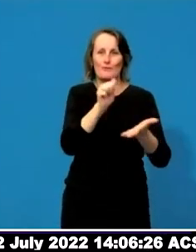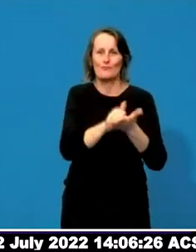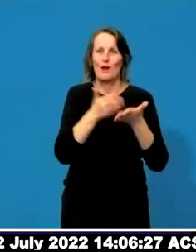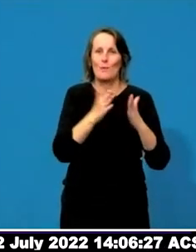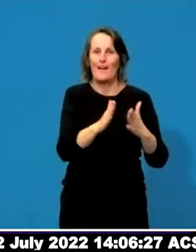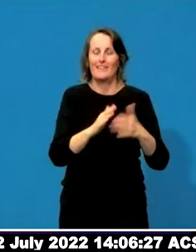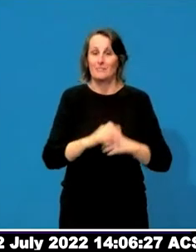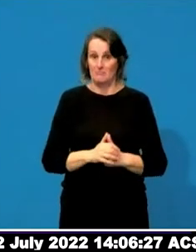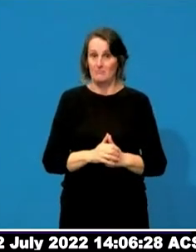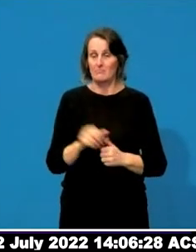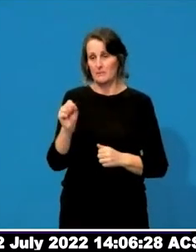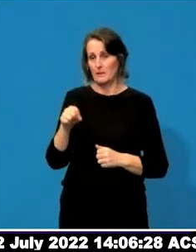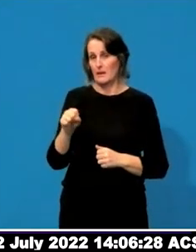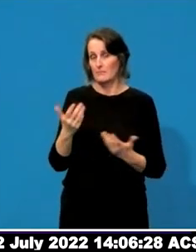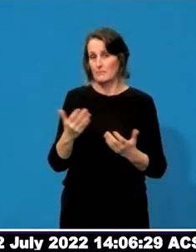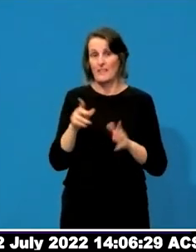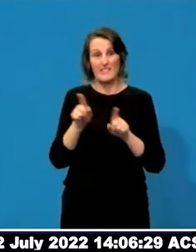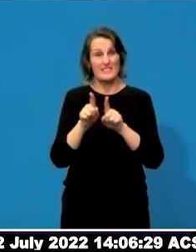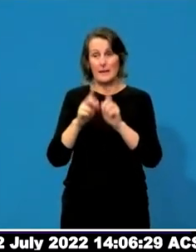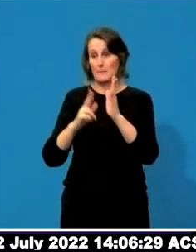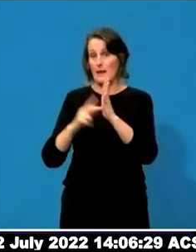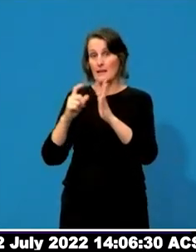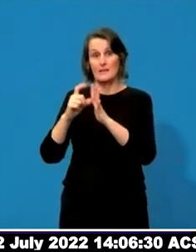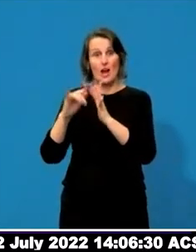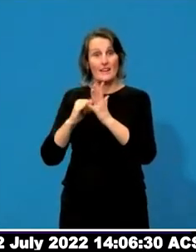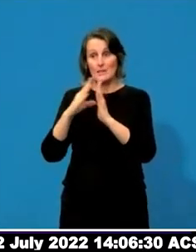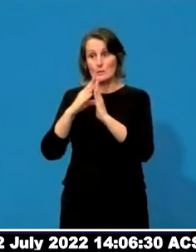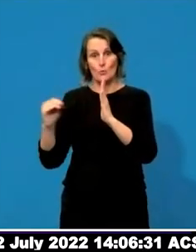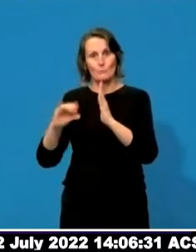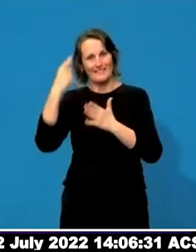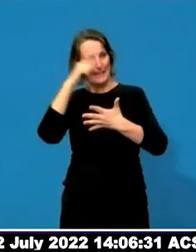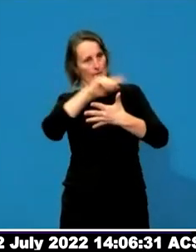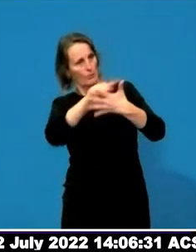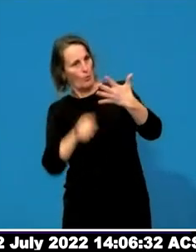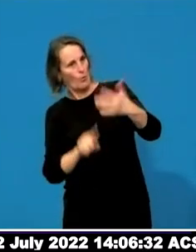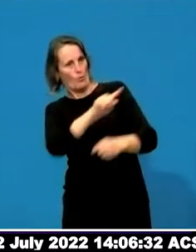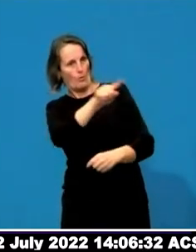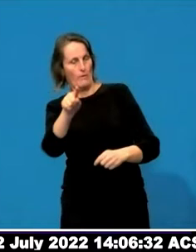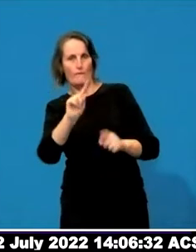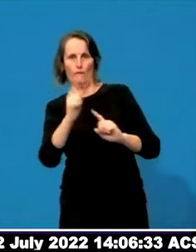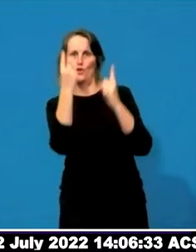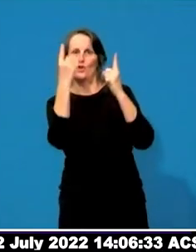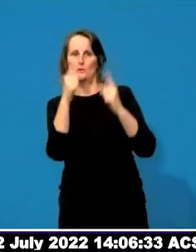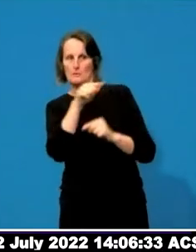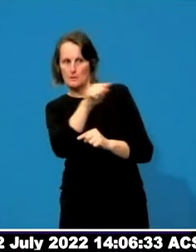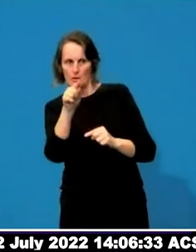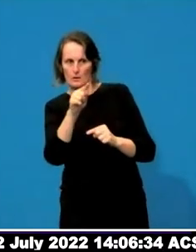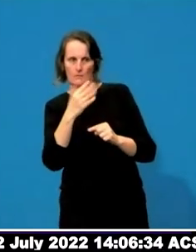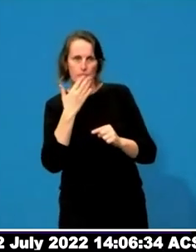And that applies also to the NDIS model on - in remote and very remote communities particularly. MS McRAE: Yeah.